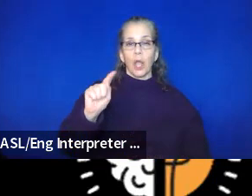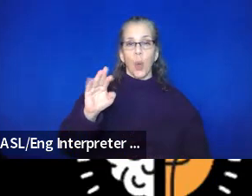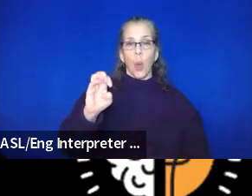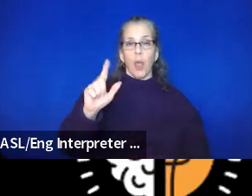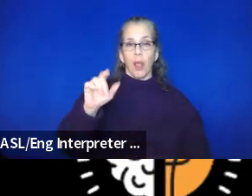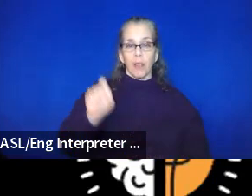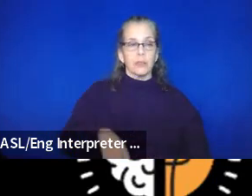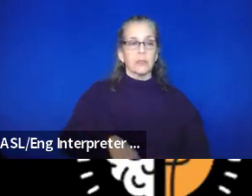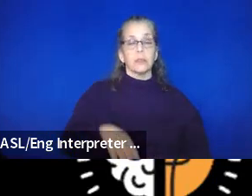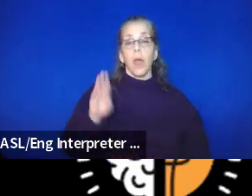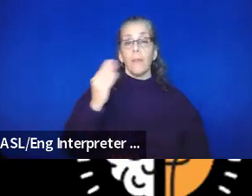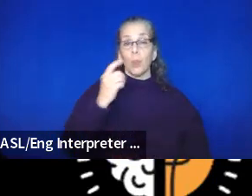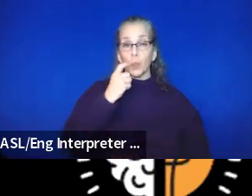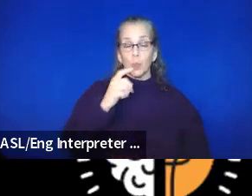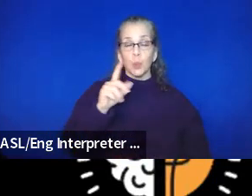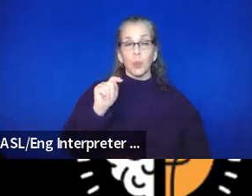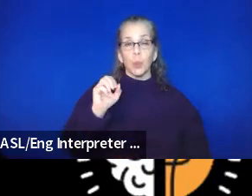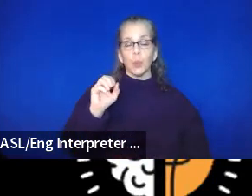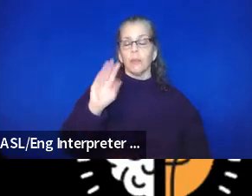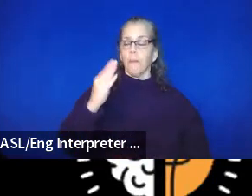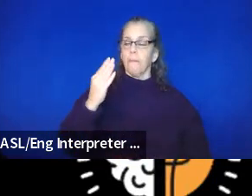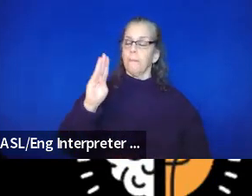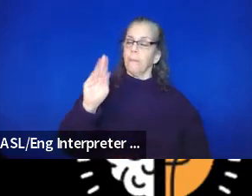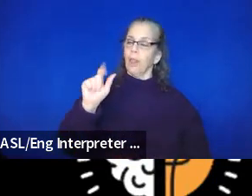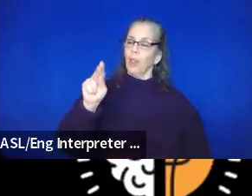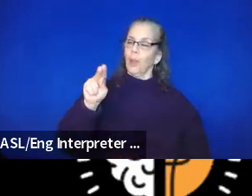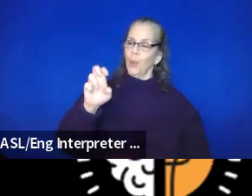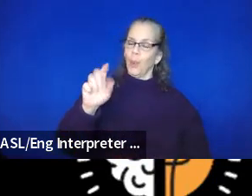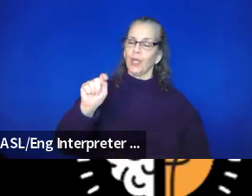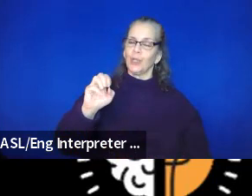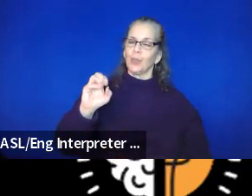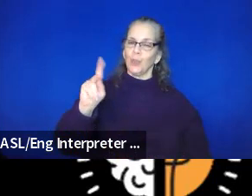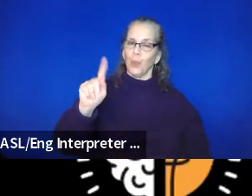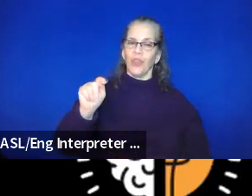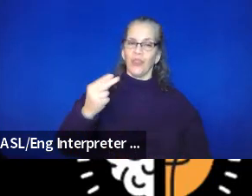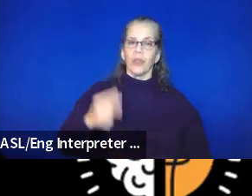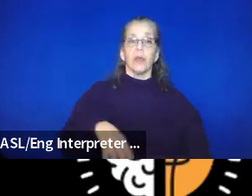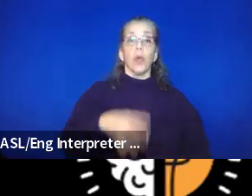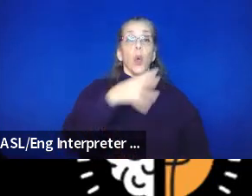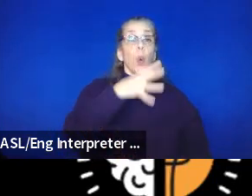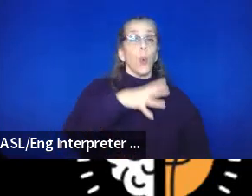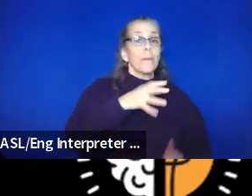Now, advocacy. So women with hearing loss actually outearn men with hearing loss. And